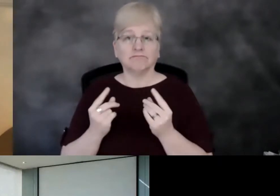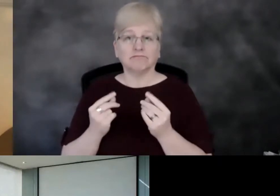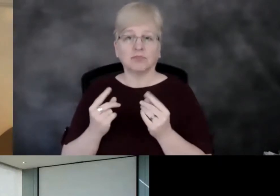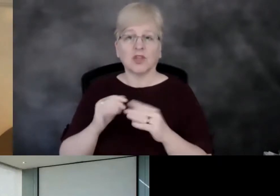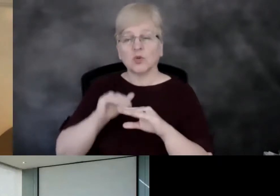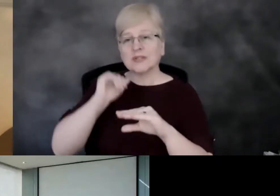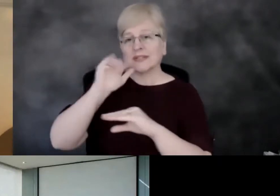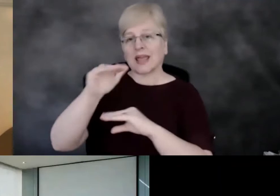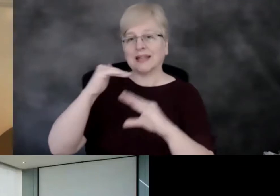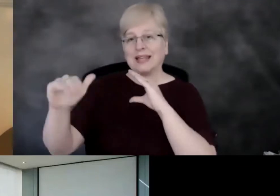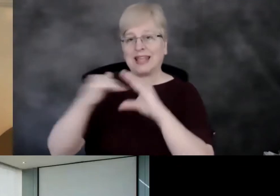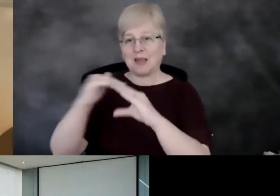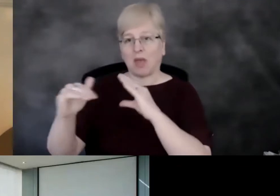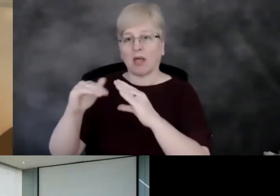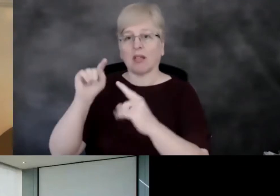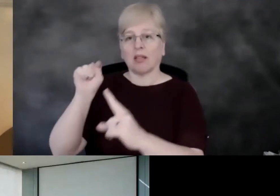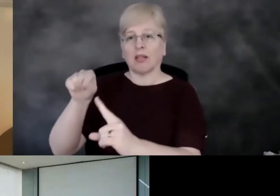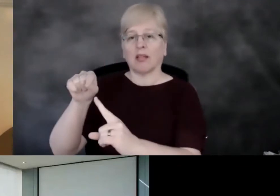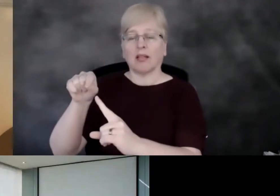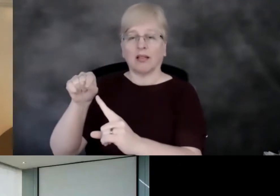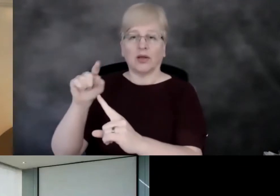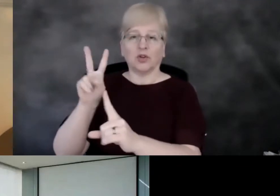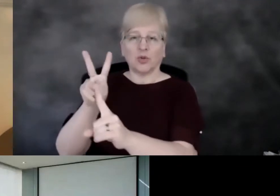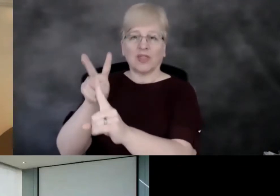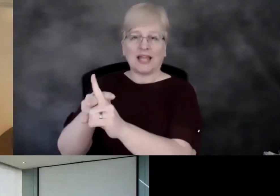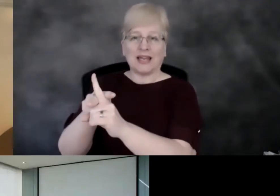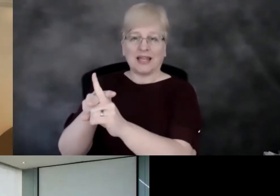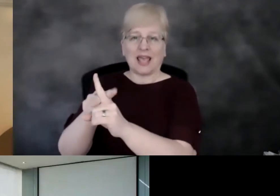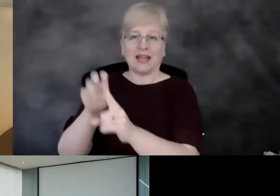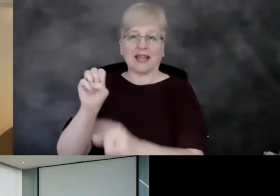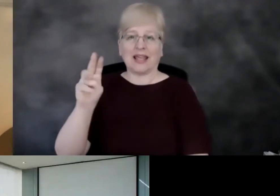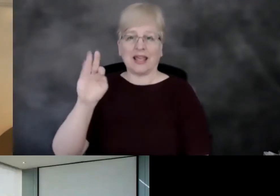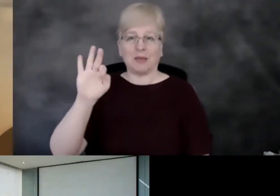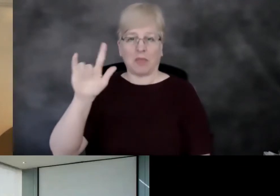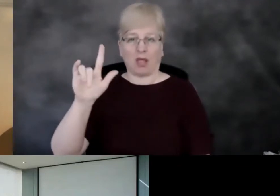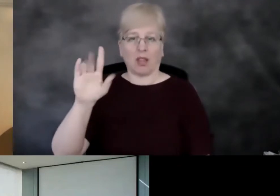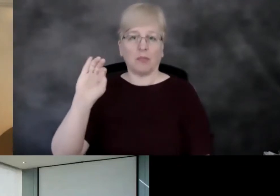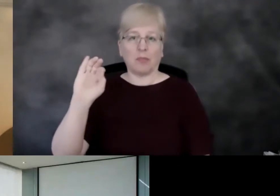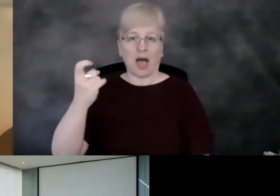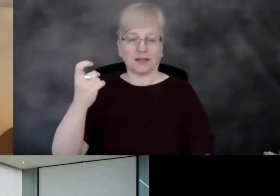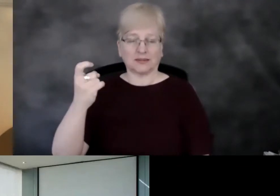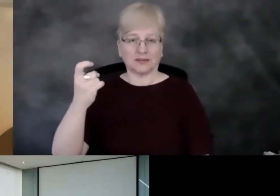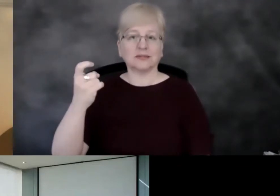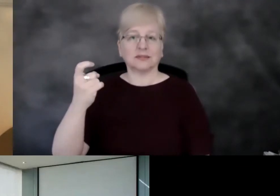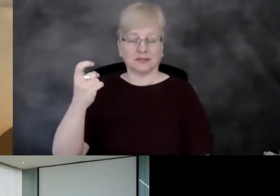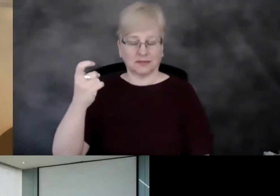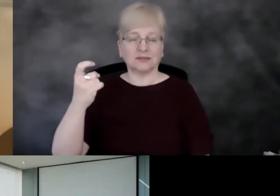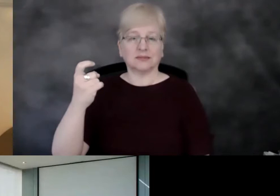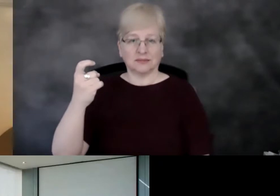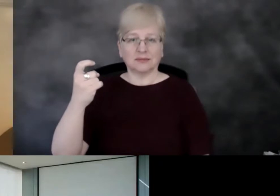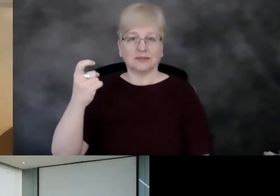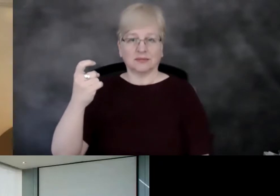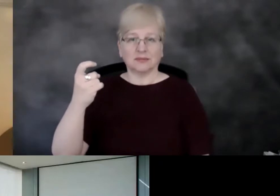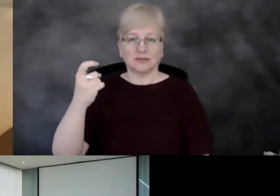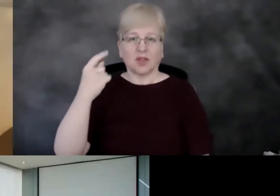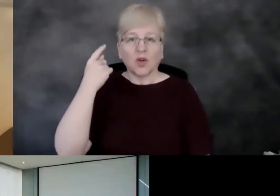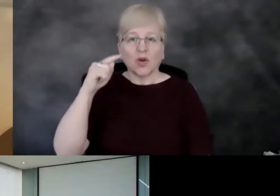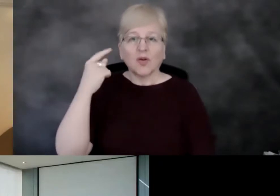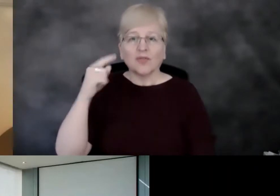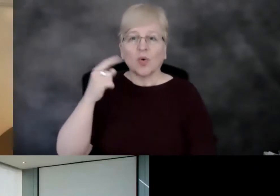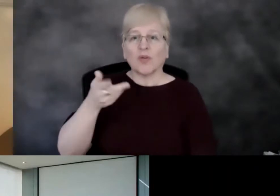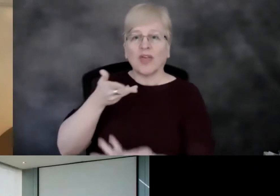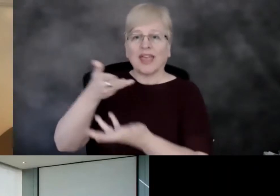16:03:57 to the dedicated e-mail box 16:04:04 for the interactive poster gallery,